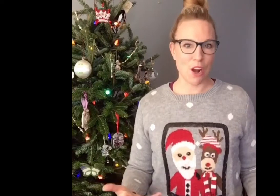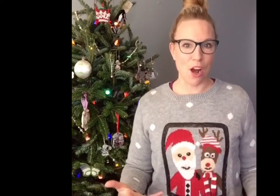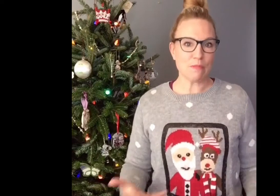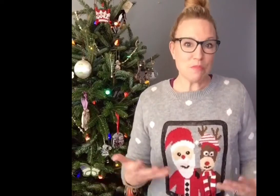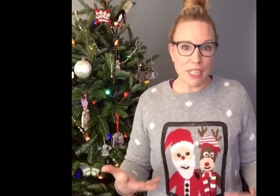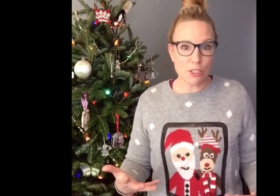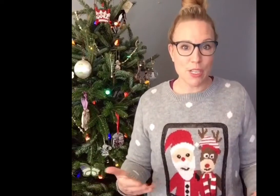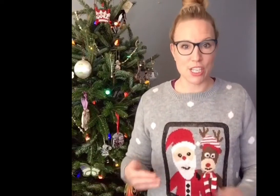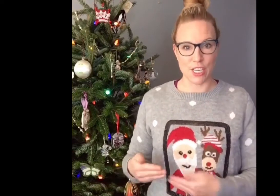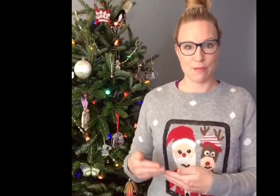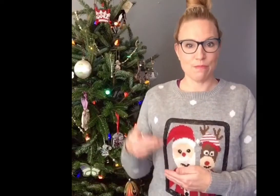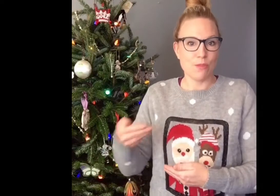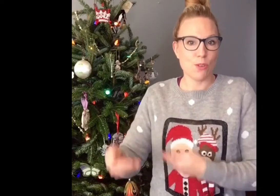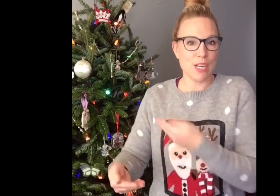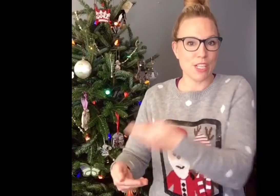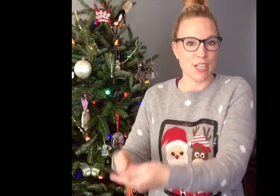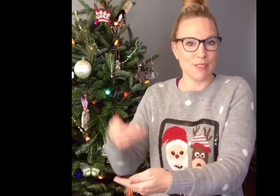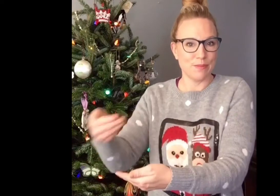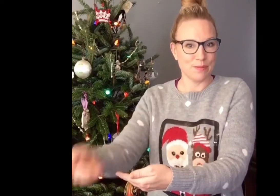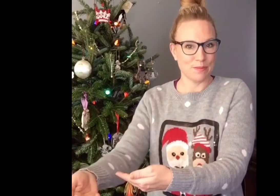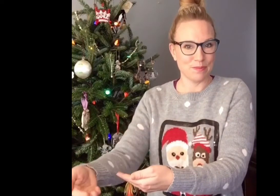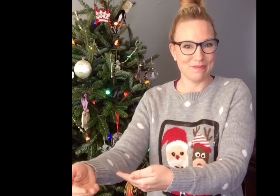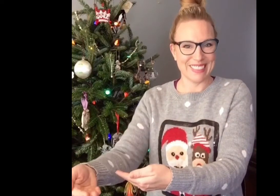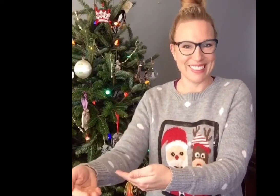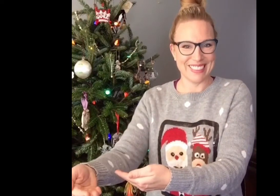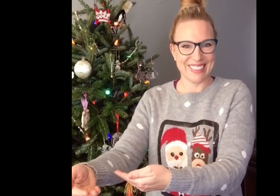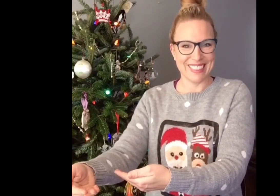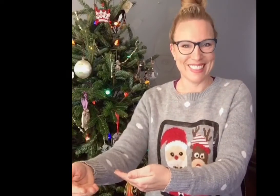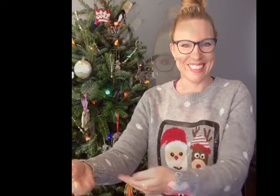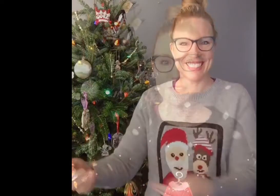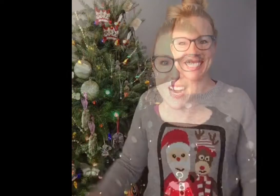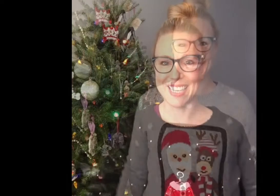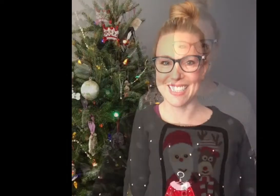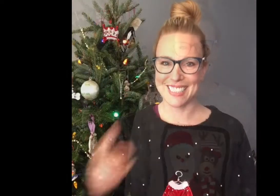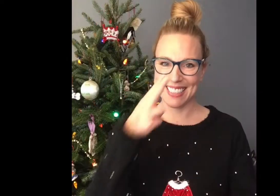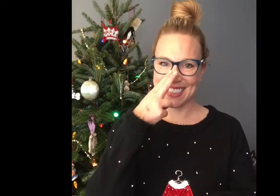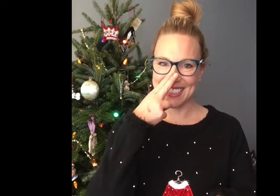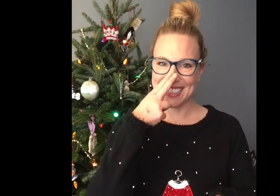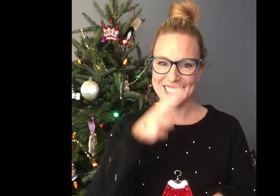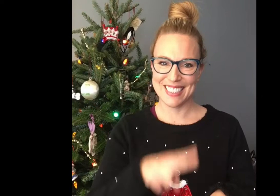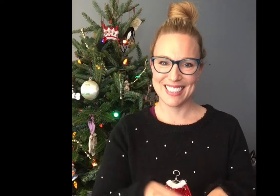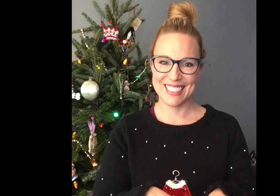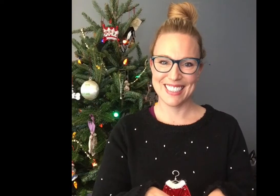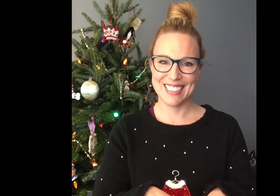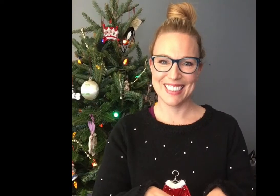So you imagine passing something on like a TRADITION. TRADITION. FUN